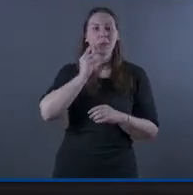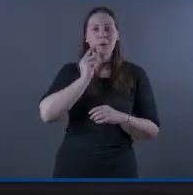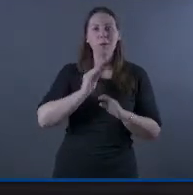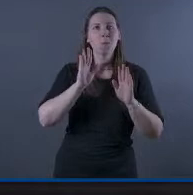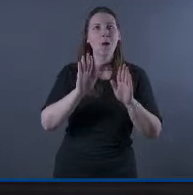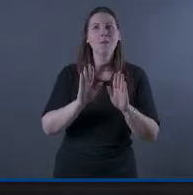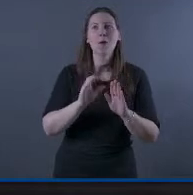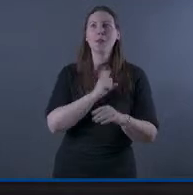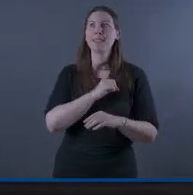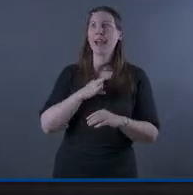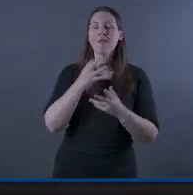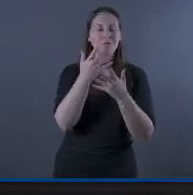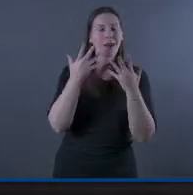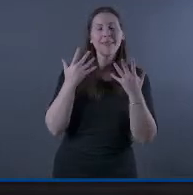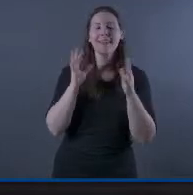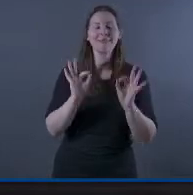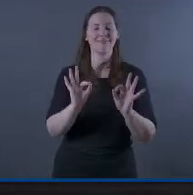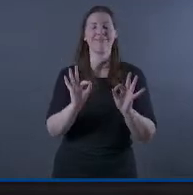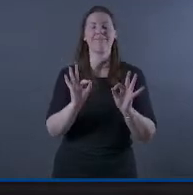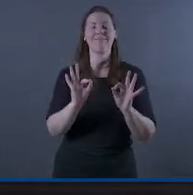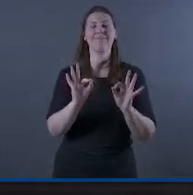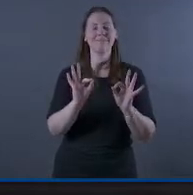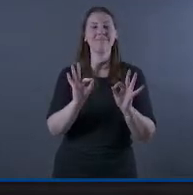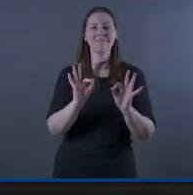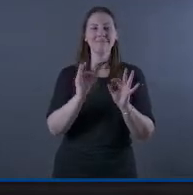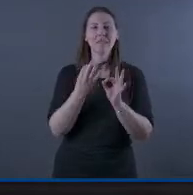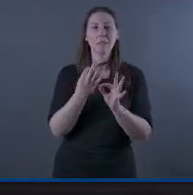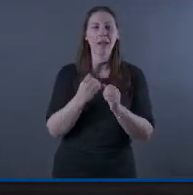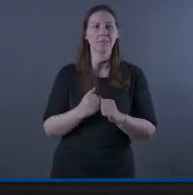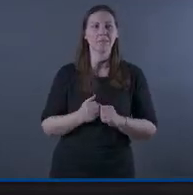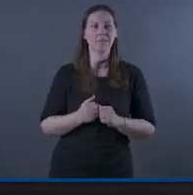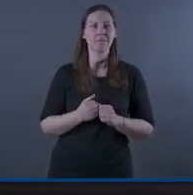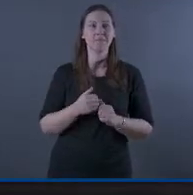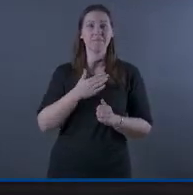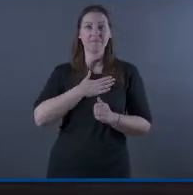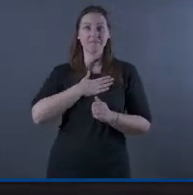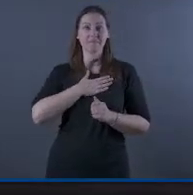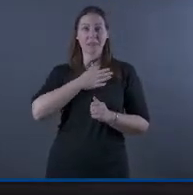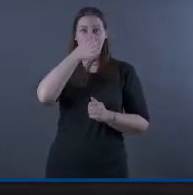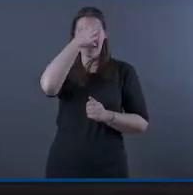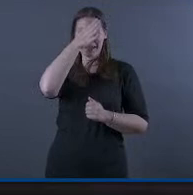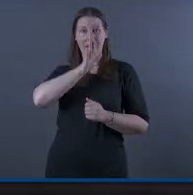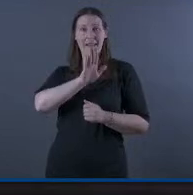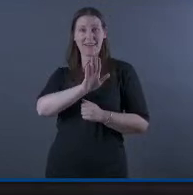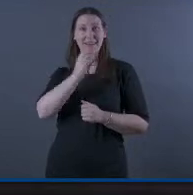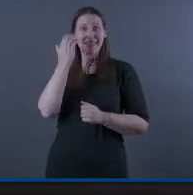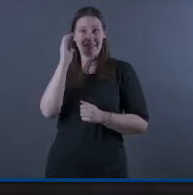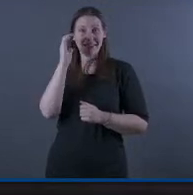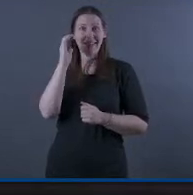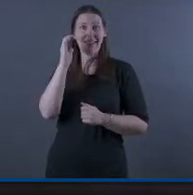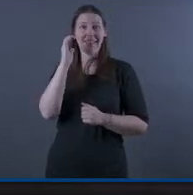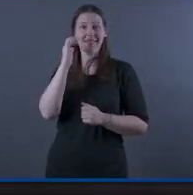I would also say that, you know, my dad's cousin got a vaccine and he's a Vietnam war veteran